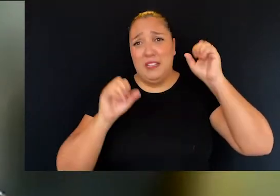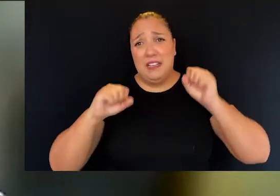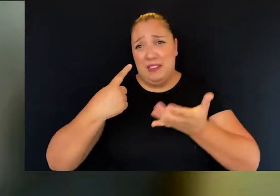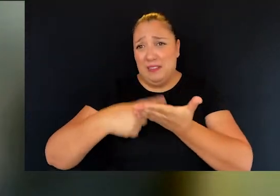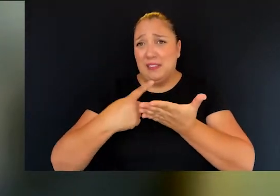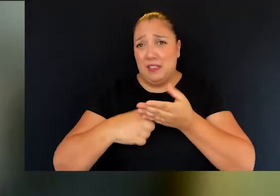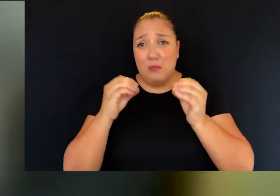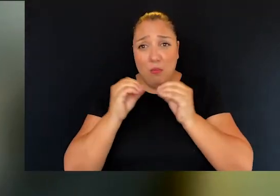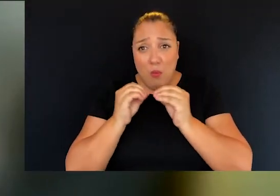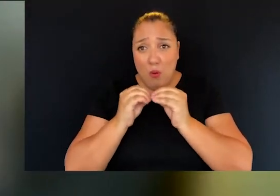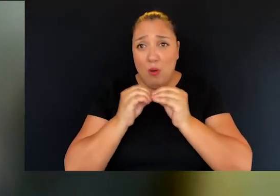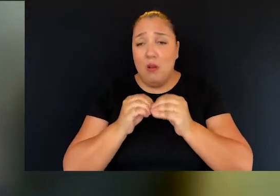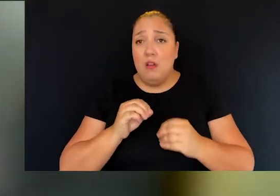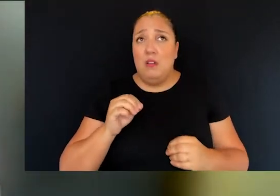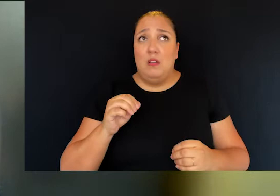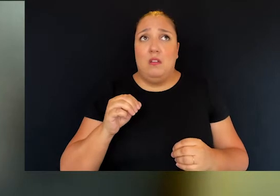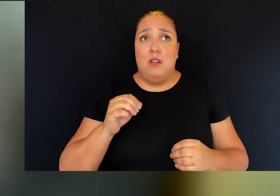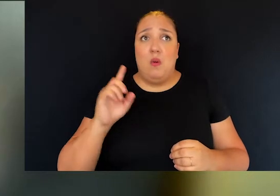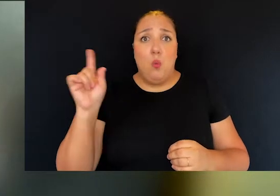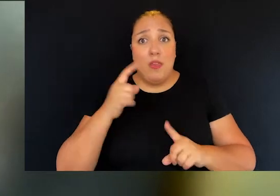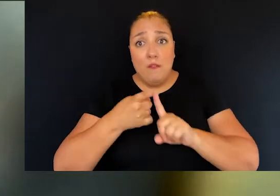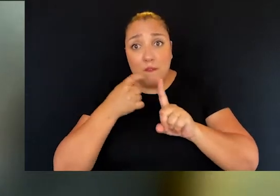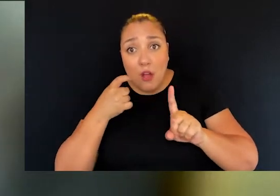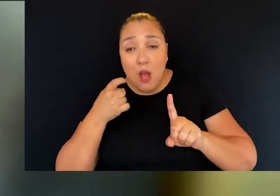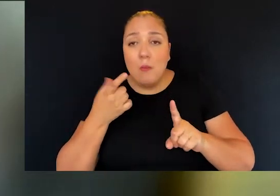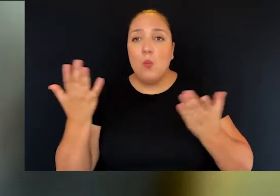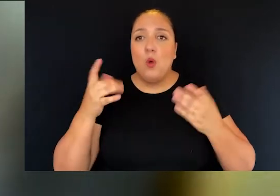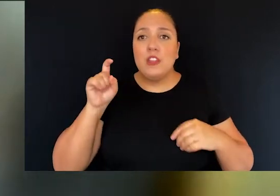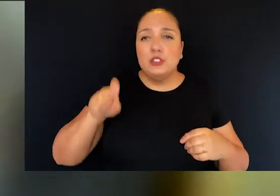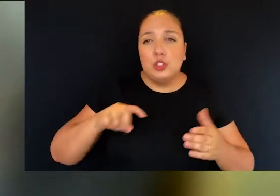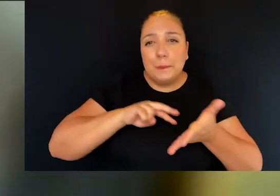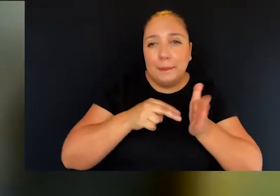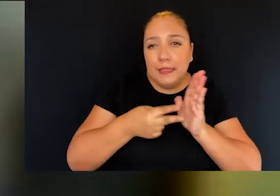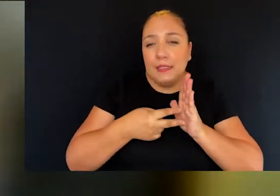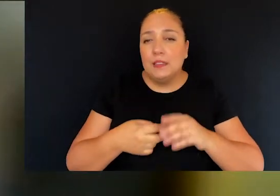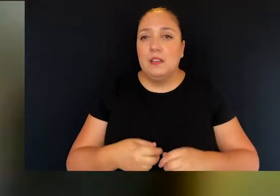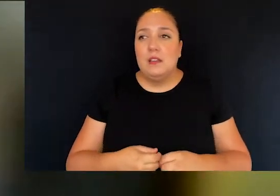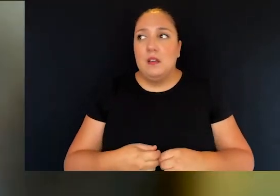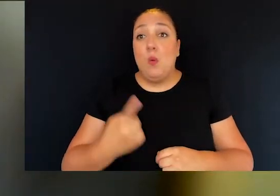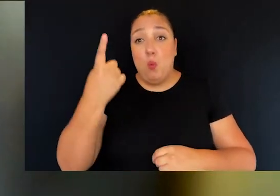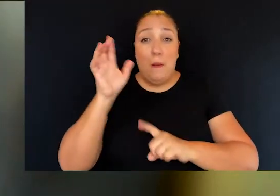where they came from or what they were supposed to mean and what they mean now, but popular ones